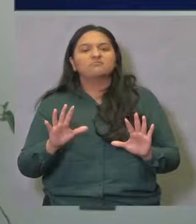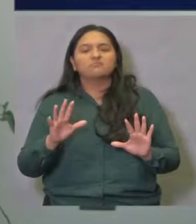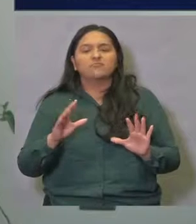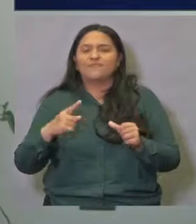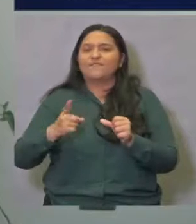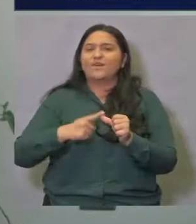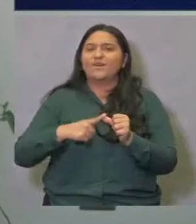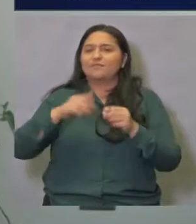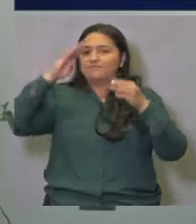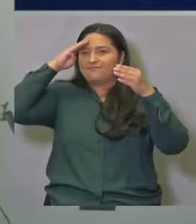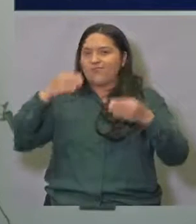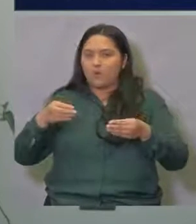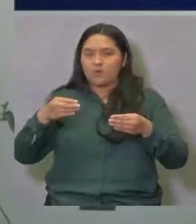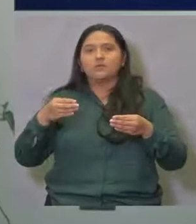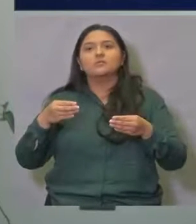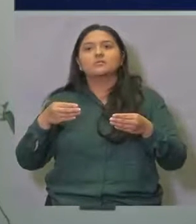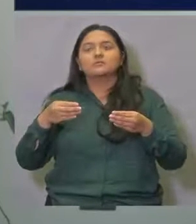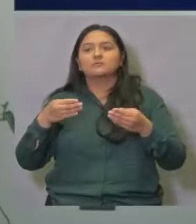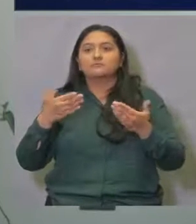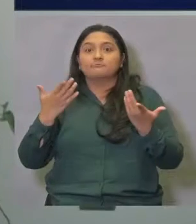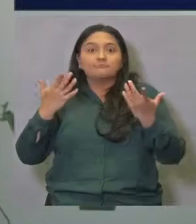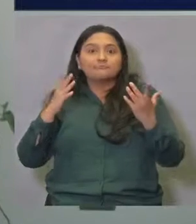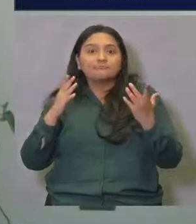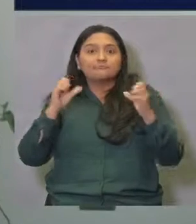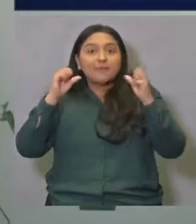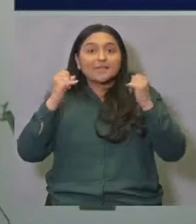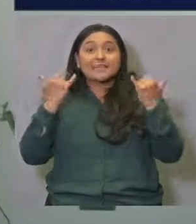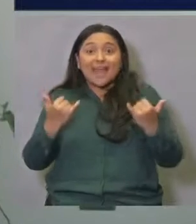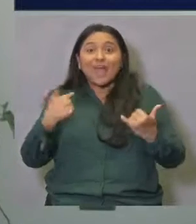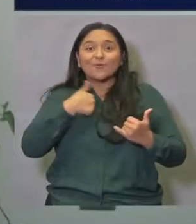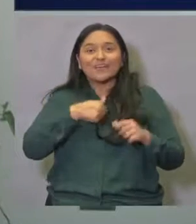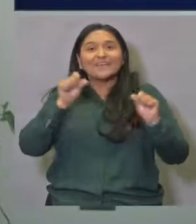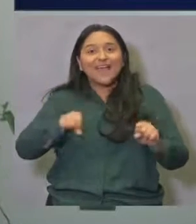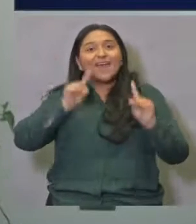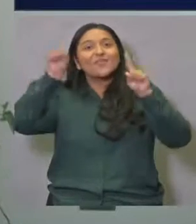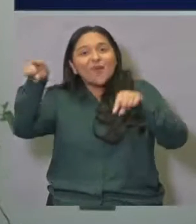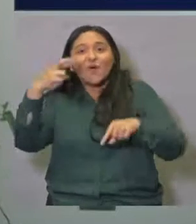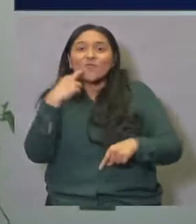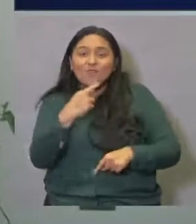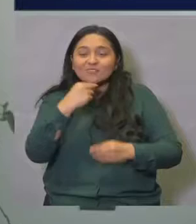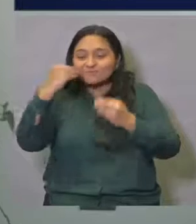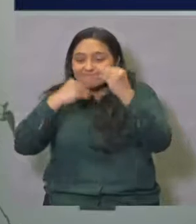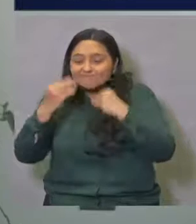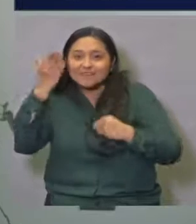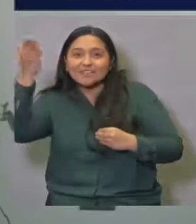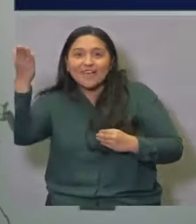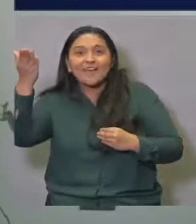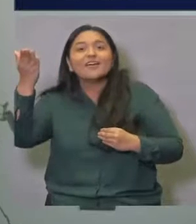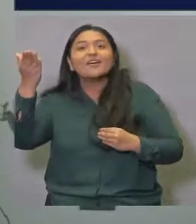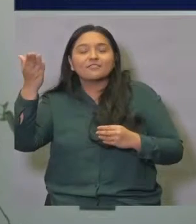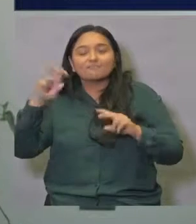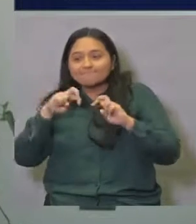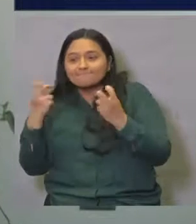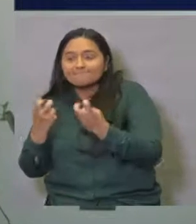FOR NOW, WE WOULD LIKE TO REALLY JUST FOCUS ON HOW WONDERFUL IT IS TO BE ABLE TO GO OUT AND EAT